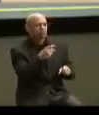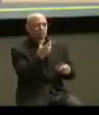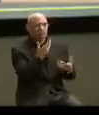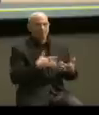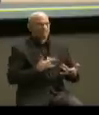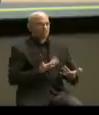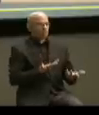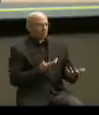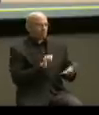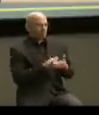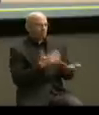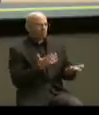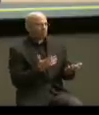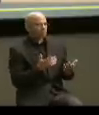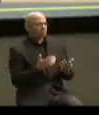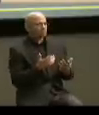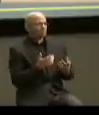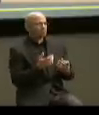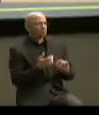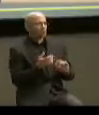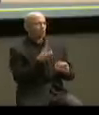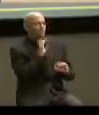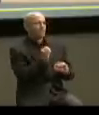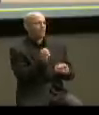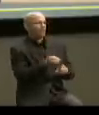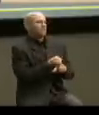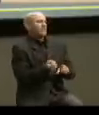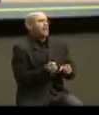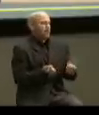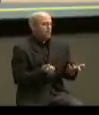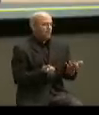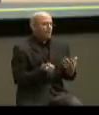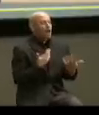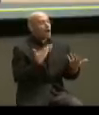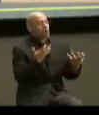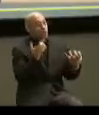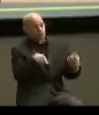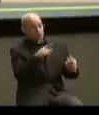LIKE YOU'RE BEING DENIGRATED OR UNDER ATTACK. I WANT YOU TO KNOW THAT THE PRESIDENT AND THAT HIS